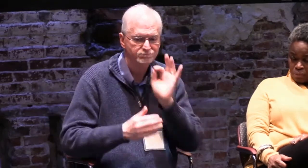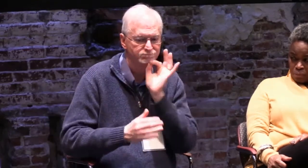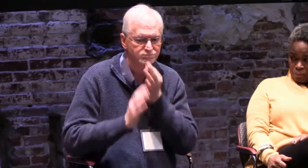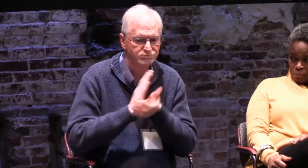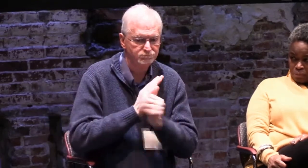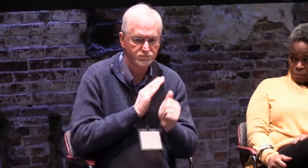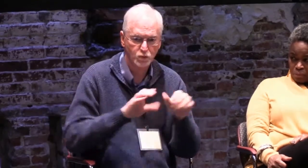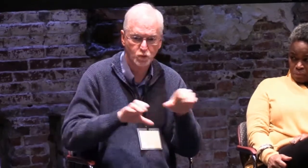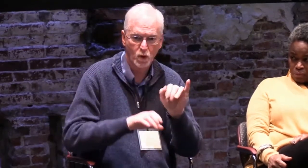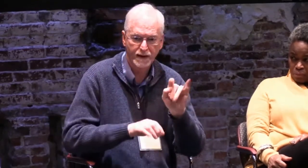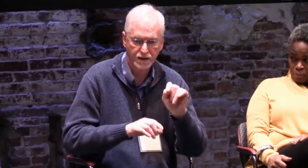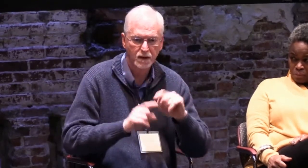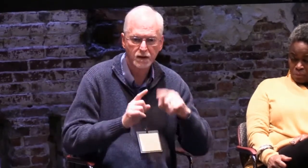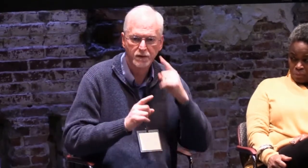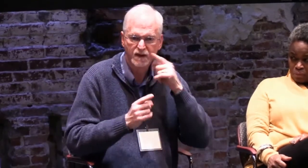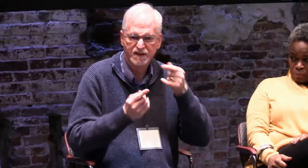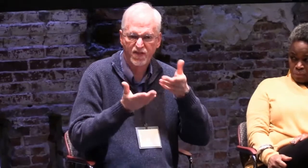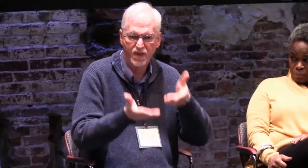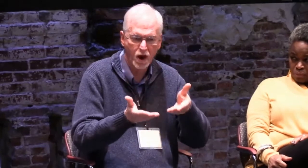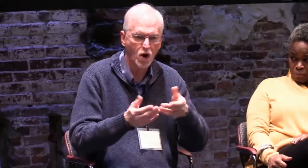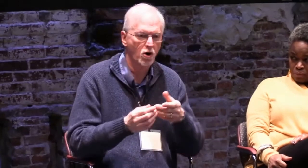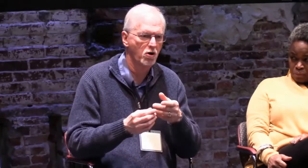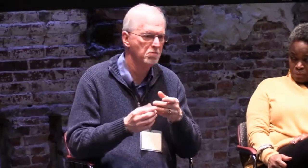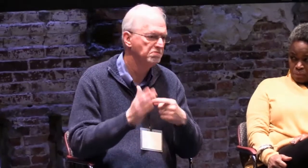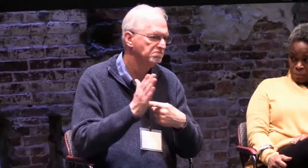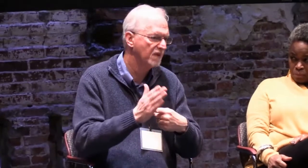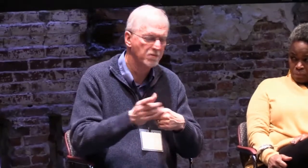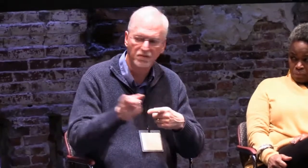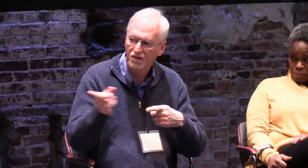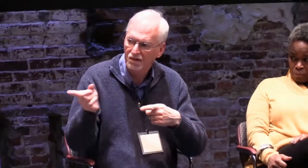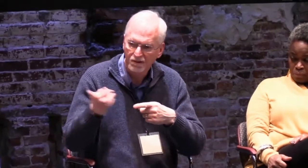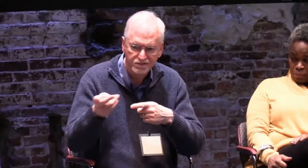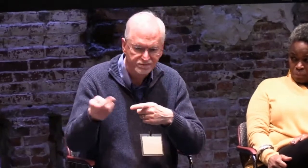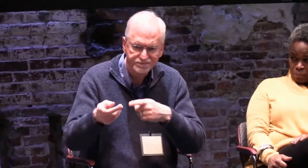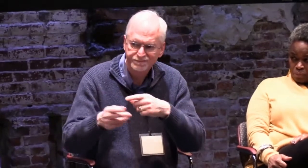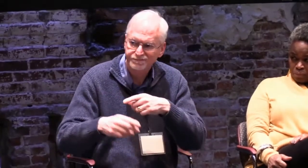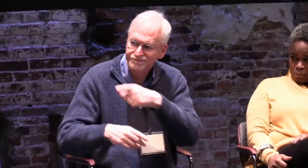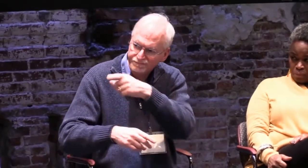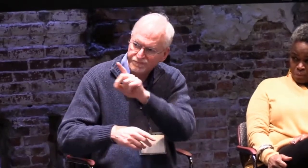Now even though some of us were late coming into it, for example,